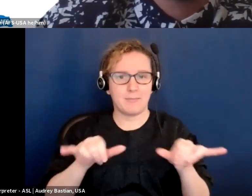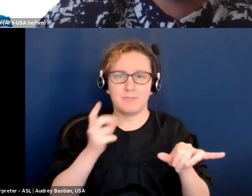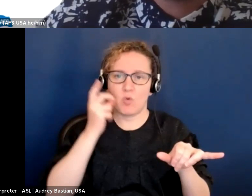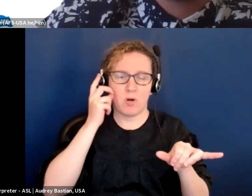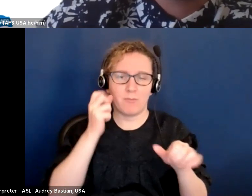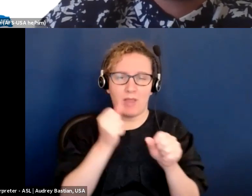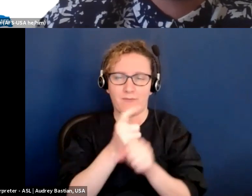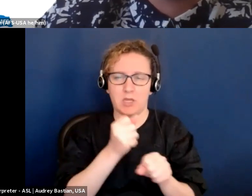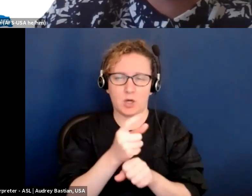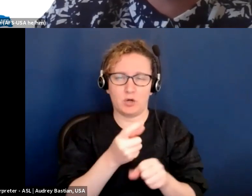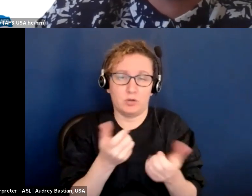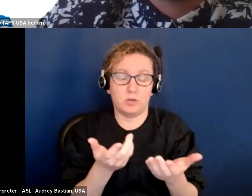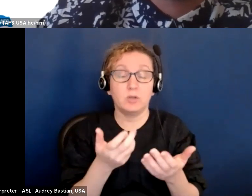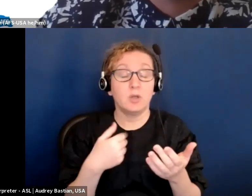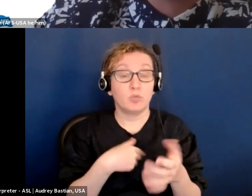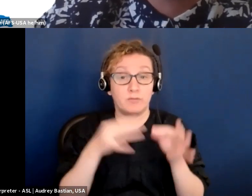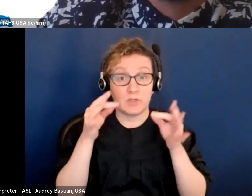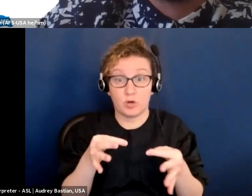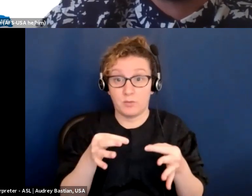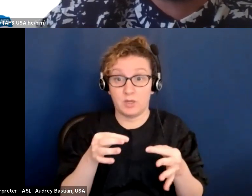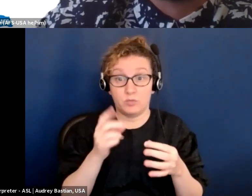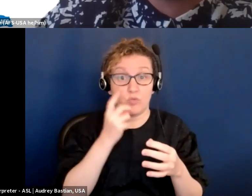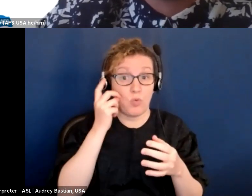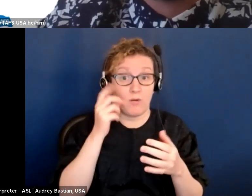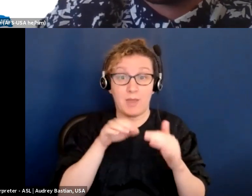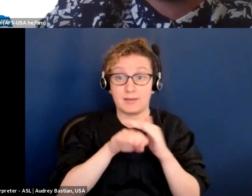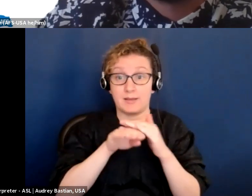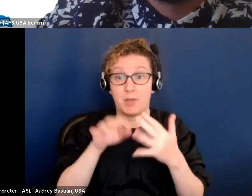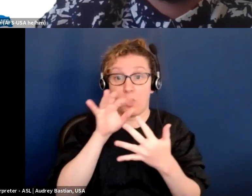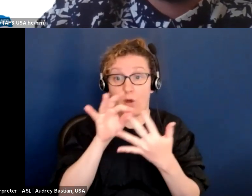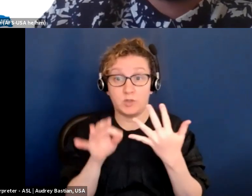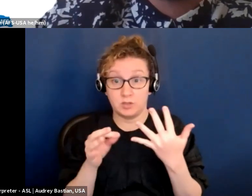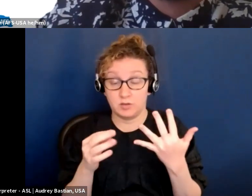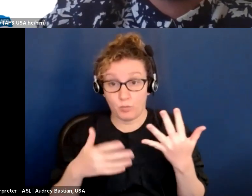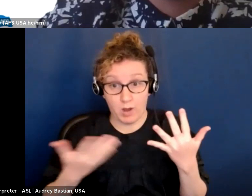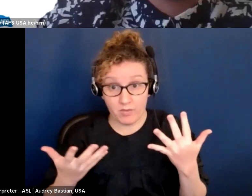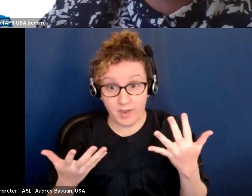What we would do is determine what the dorm accessibility options that they have and ensure